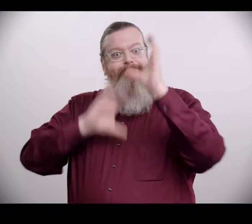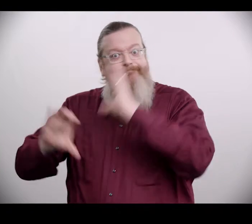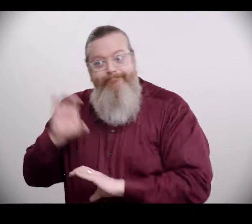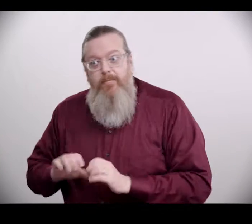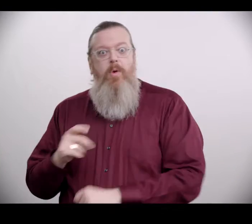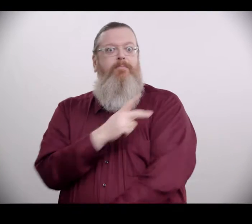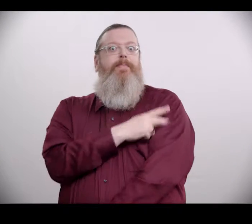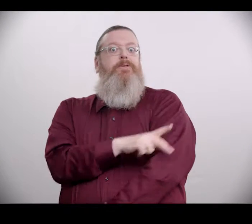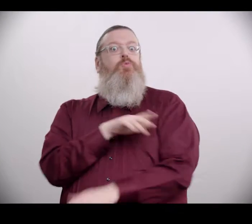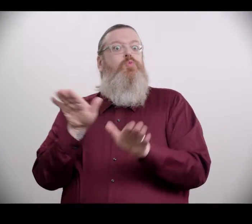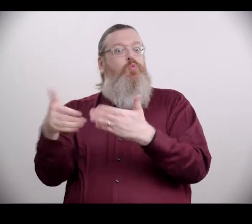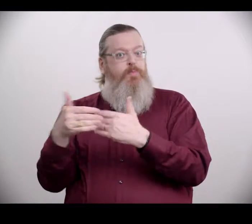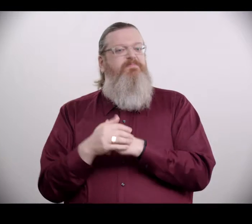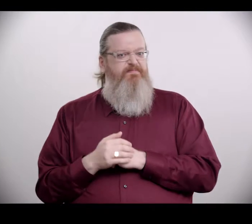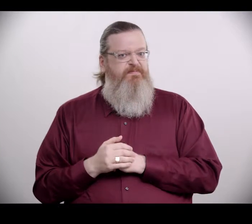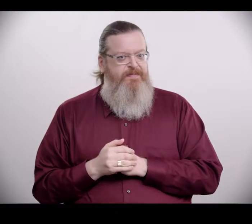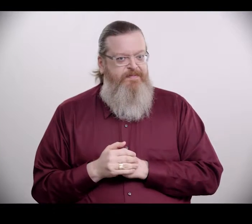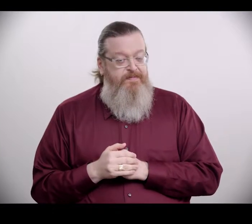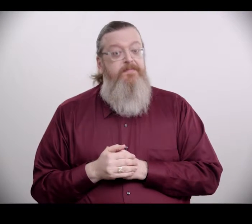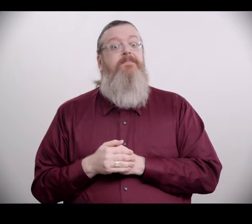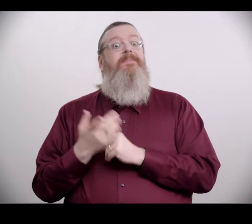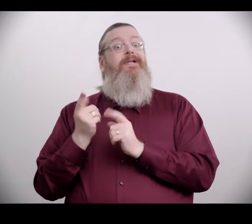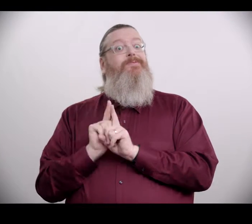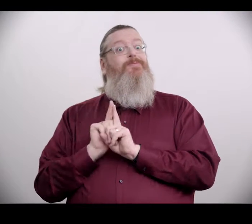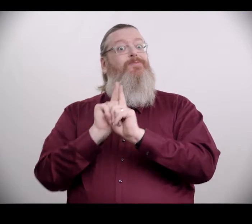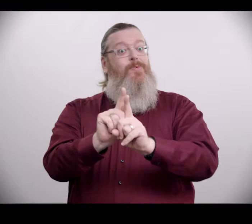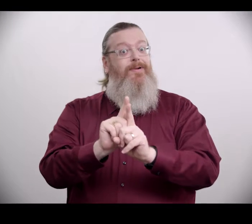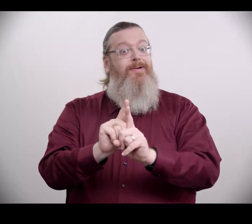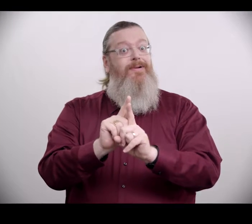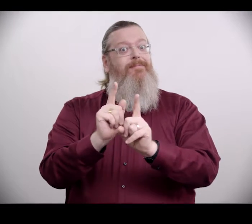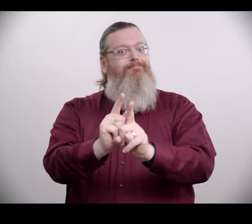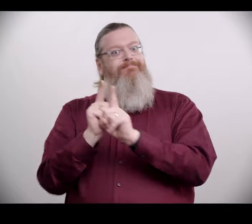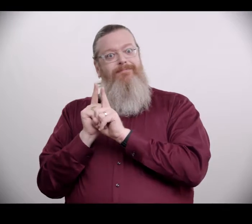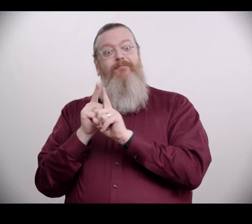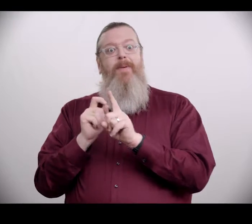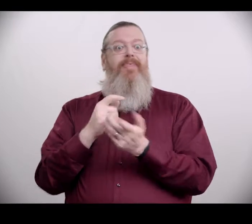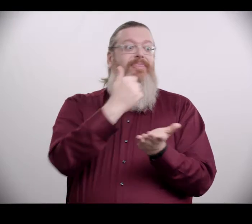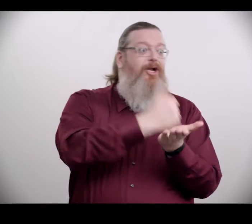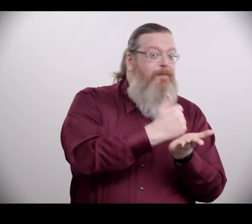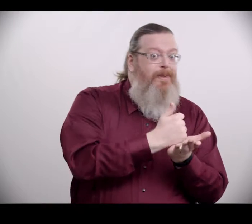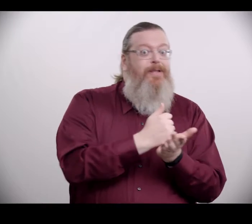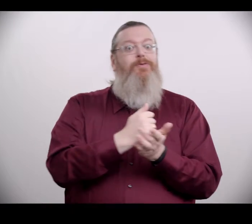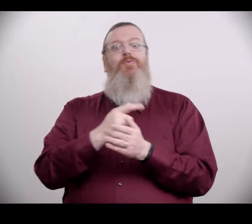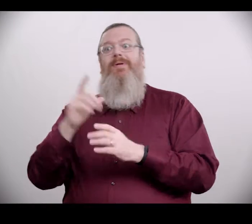· Escorting you to and from therapy and examining rooms